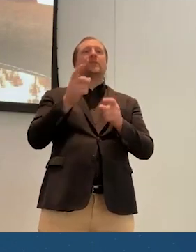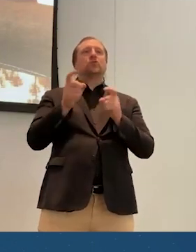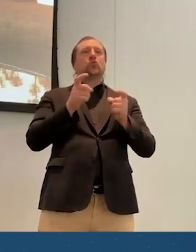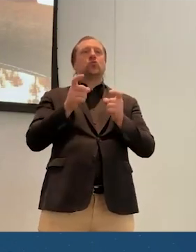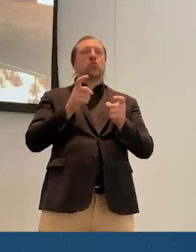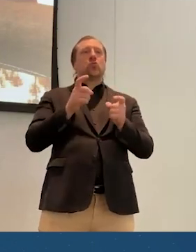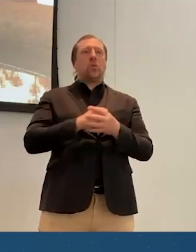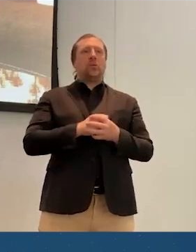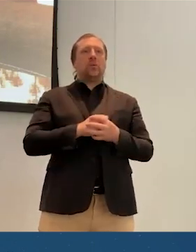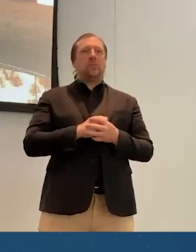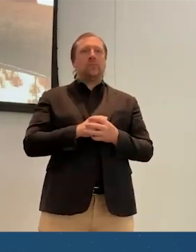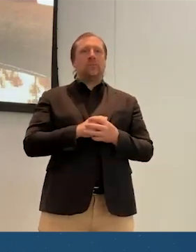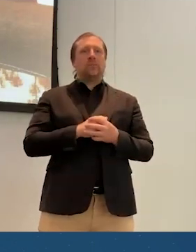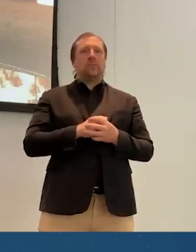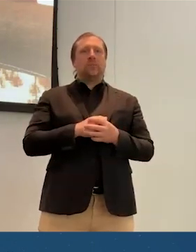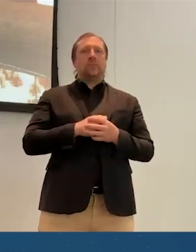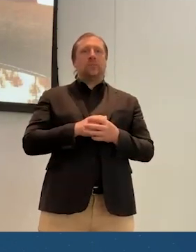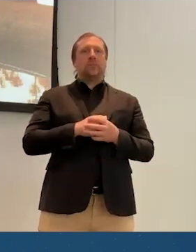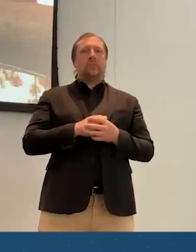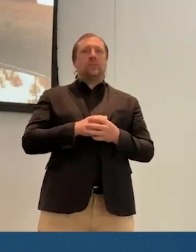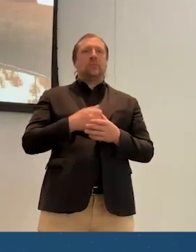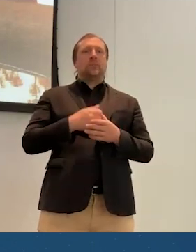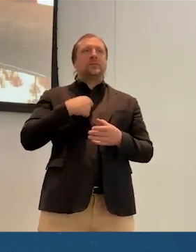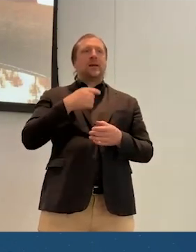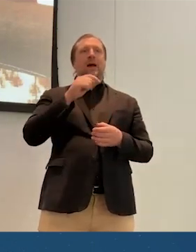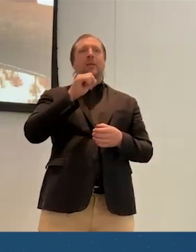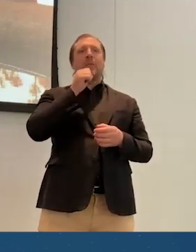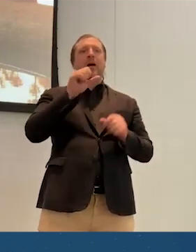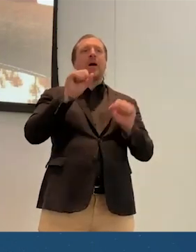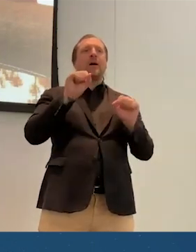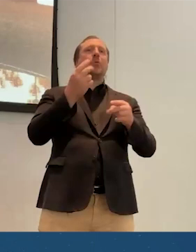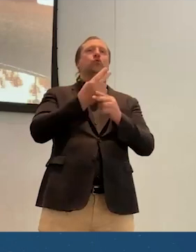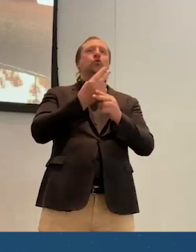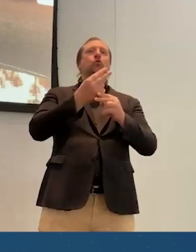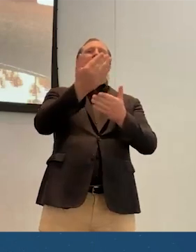because I was-- I am unable to use handheld controllers